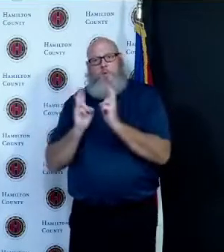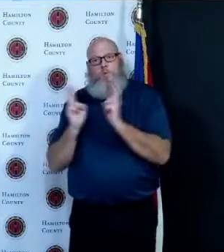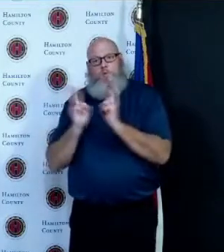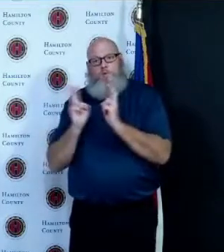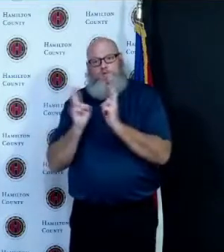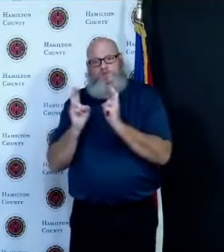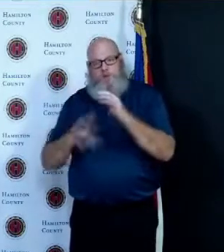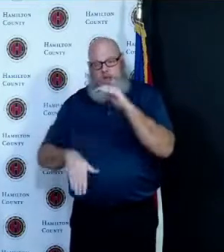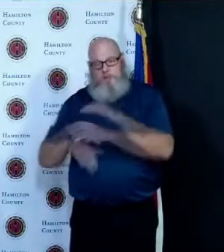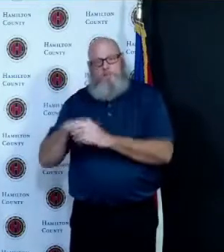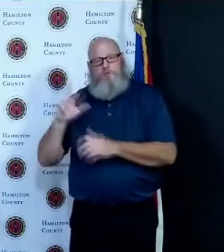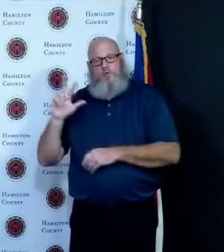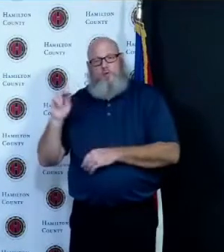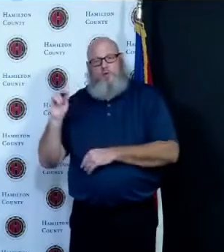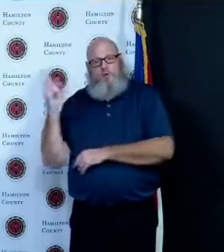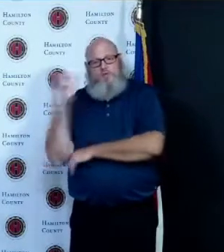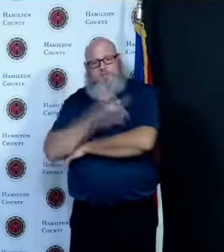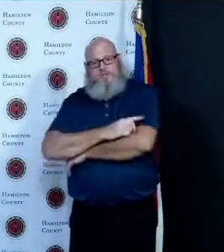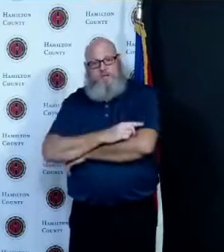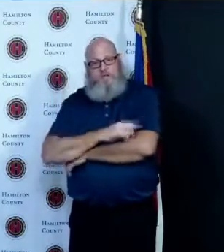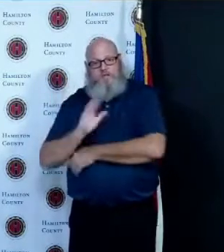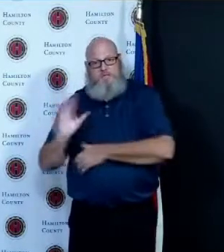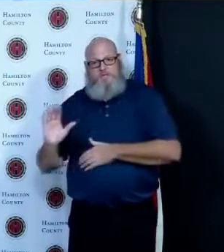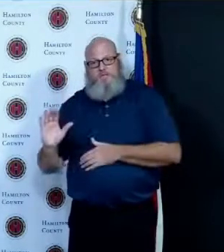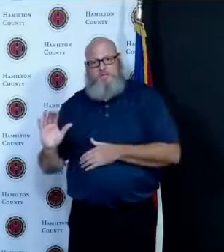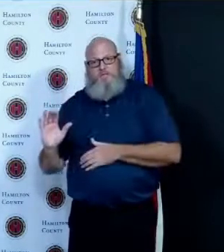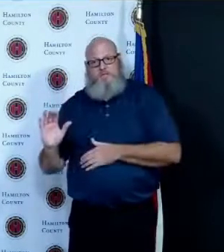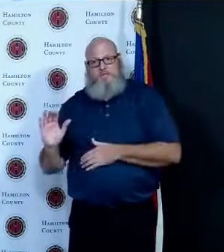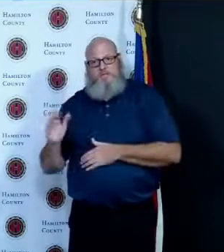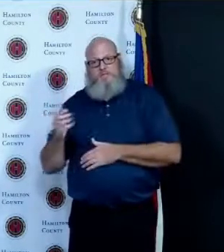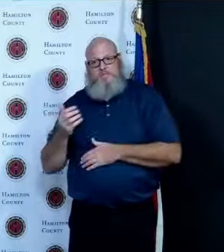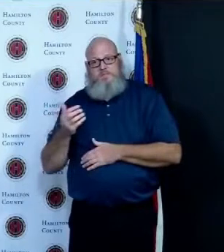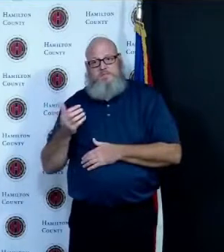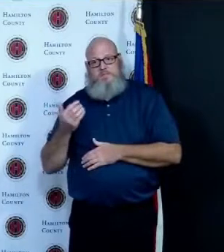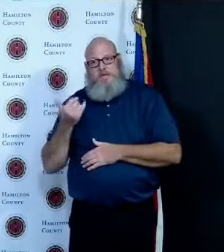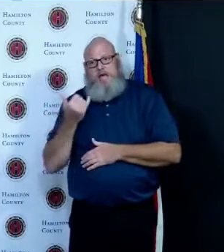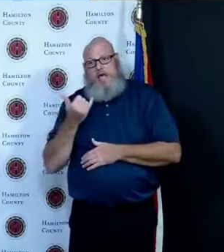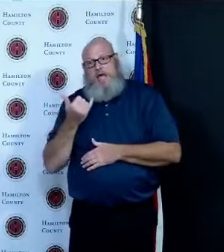vaccine that vaccine does have a little bit more technical nature to it but the good news